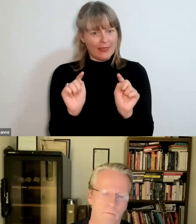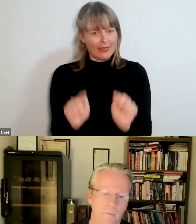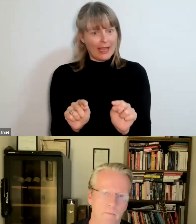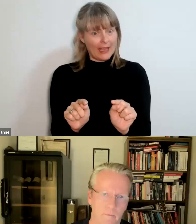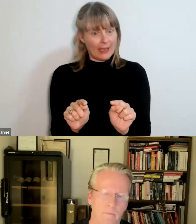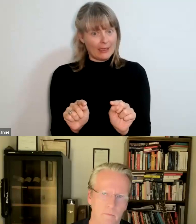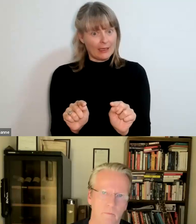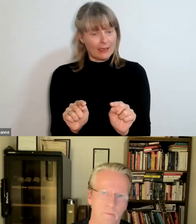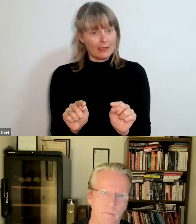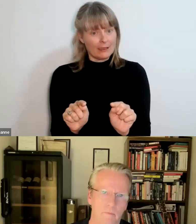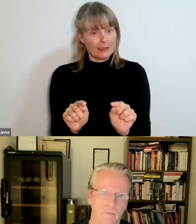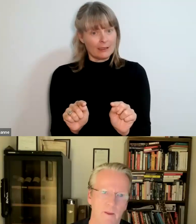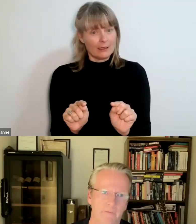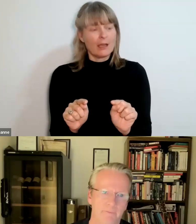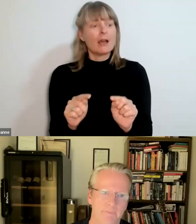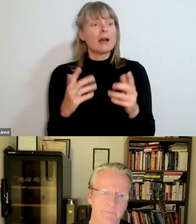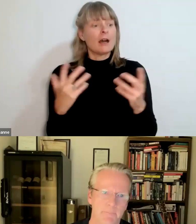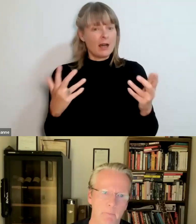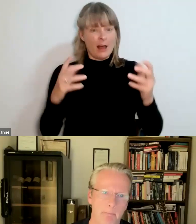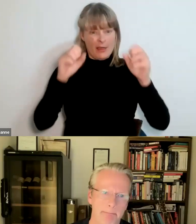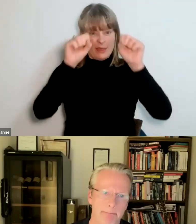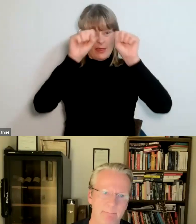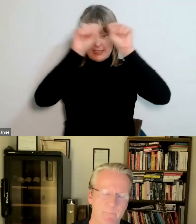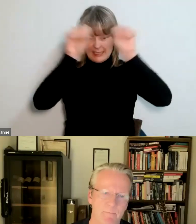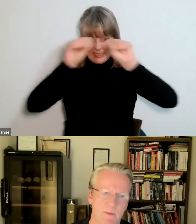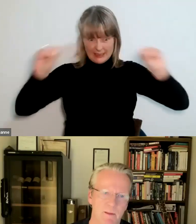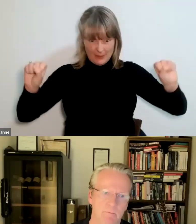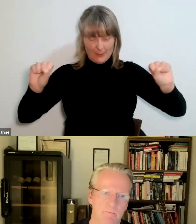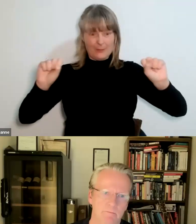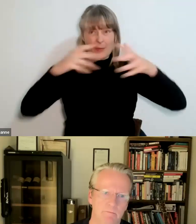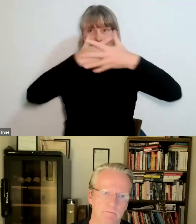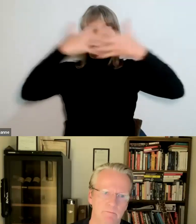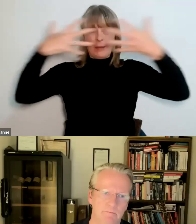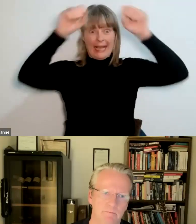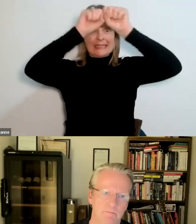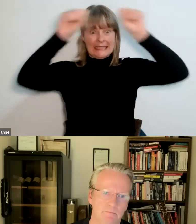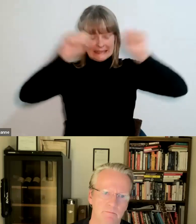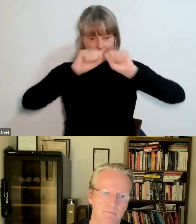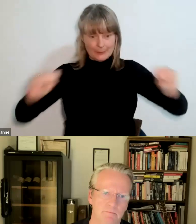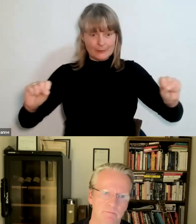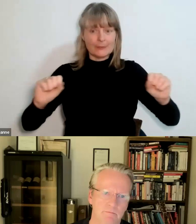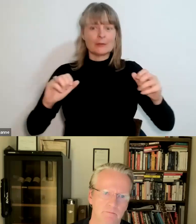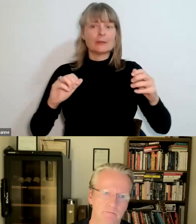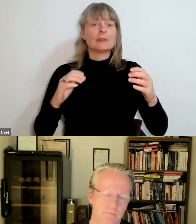on that a little bit further. Do you think that that whole school approach can be done at